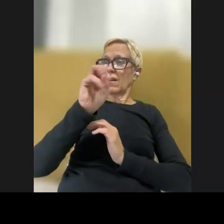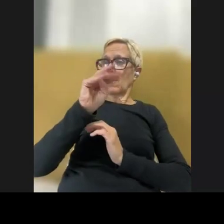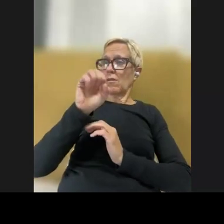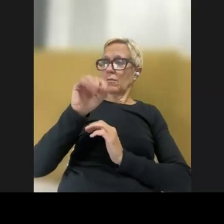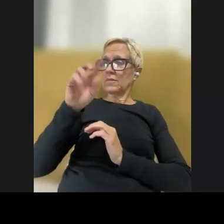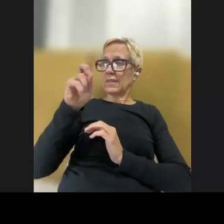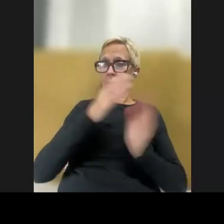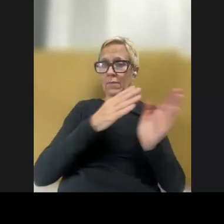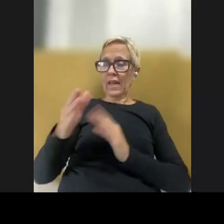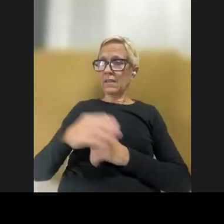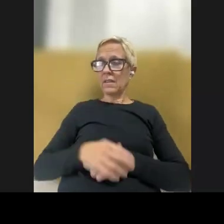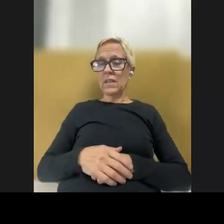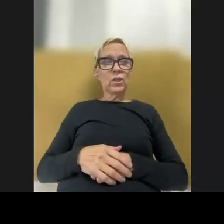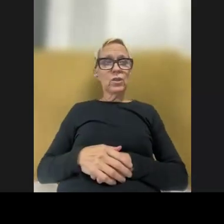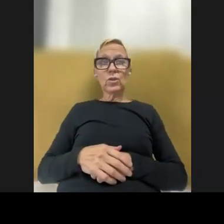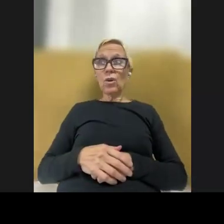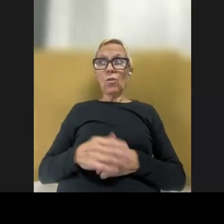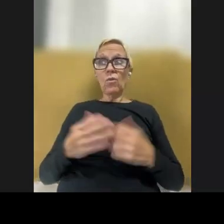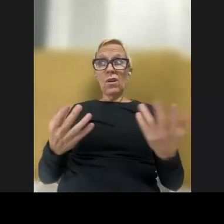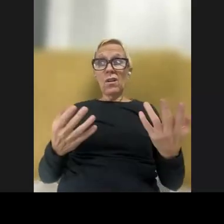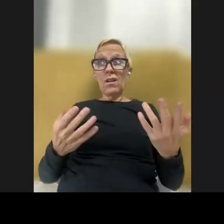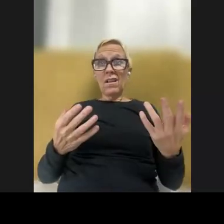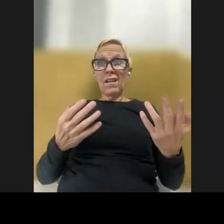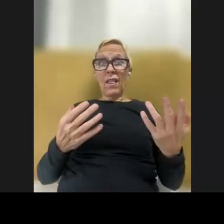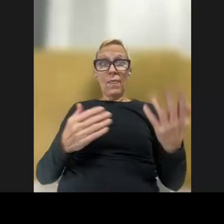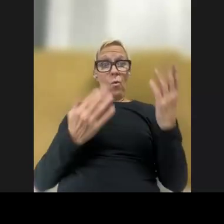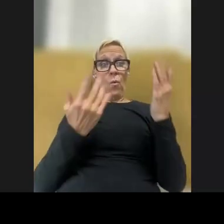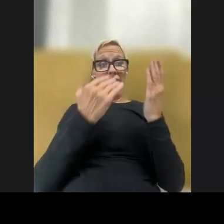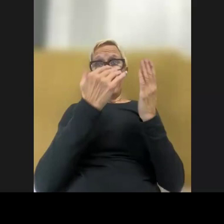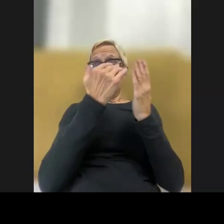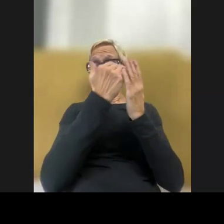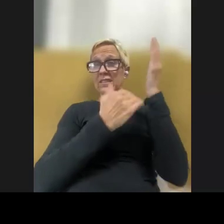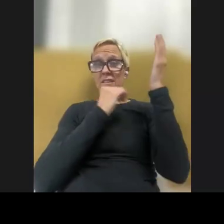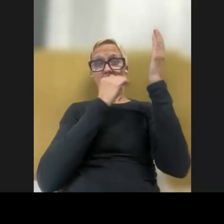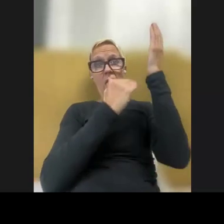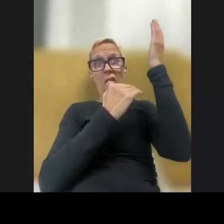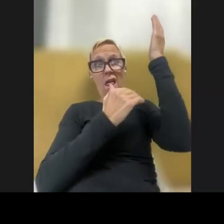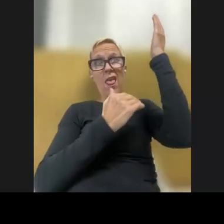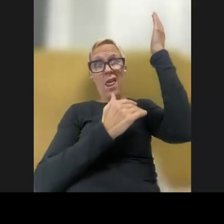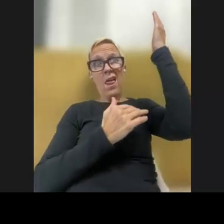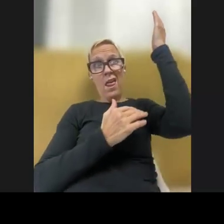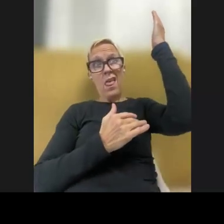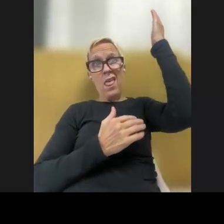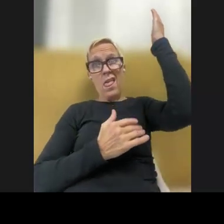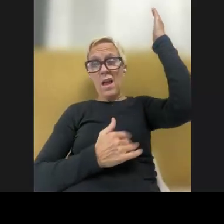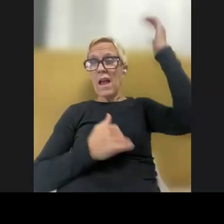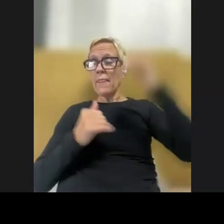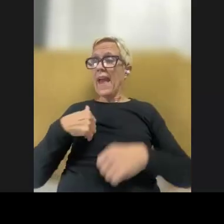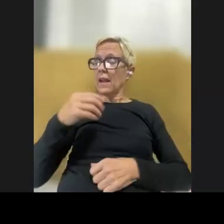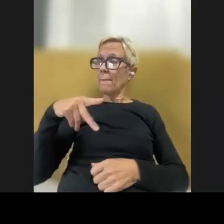And forcing the state's hand to develop an Olmstead plan. They've got have a plan so waiting lists don't grow like this.